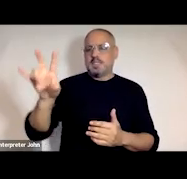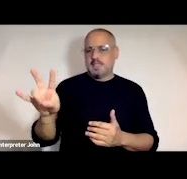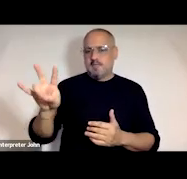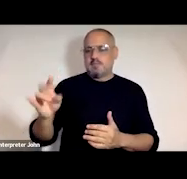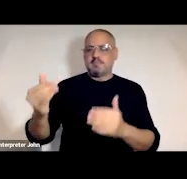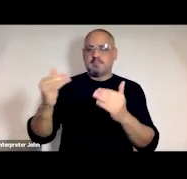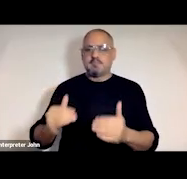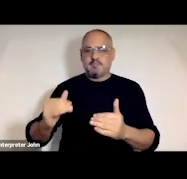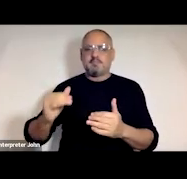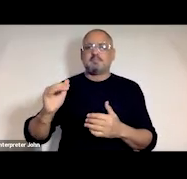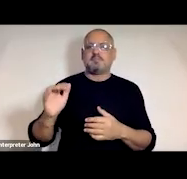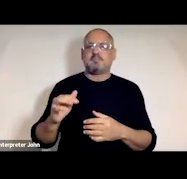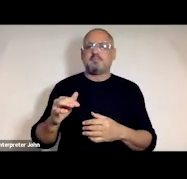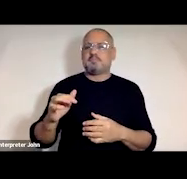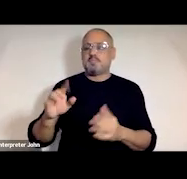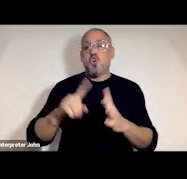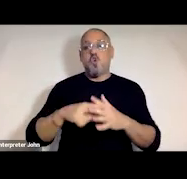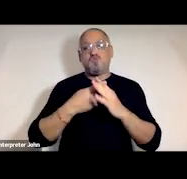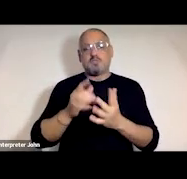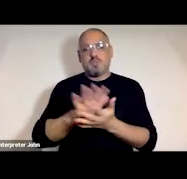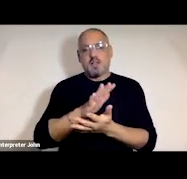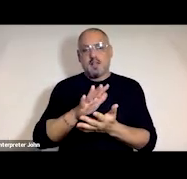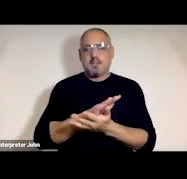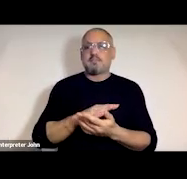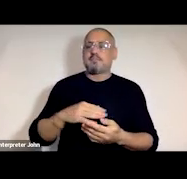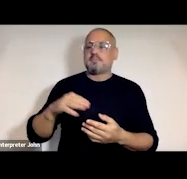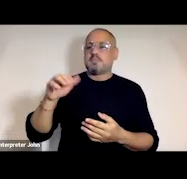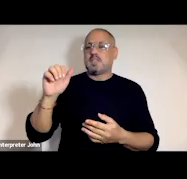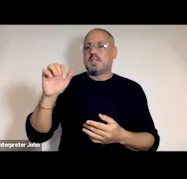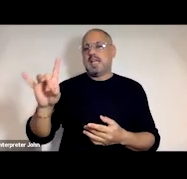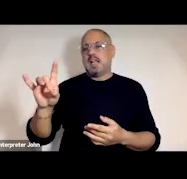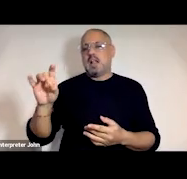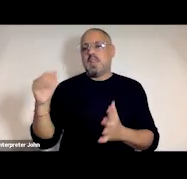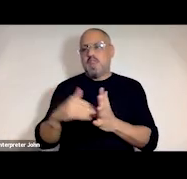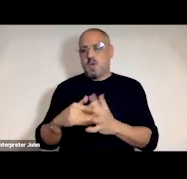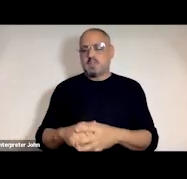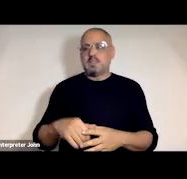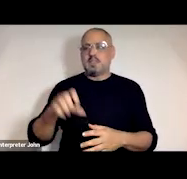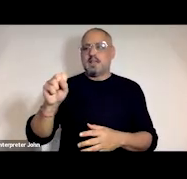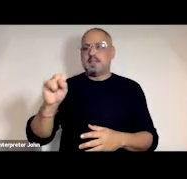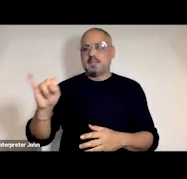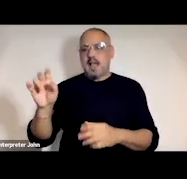a copy of, or the original copy of the SSA-8000, the SSI application.